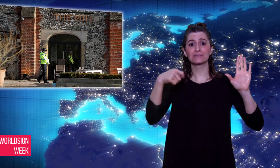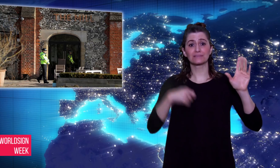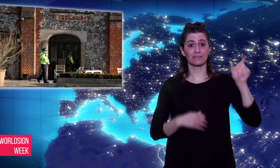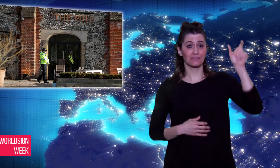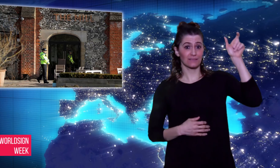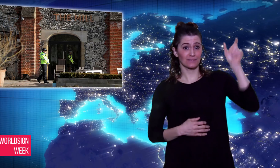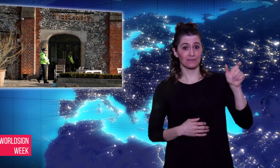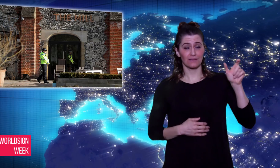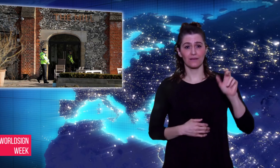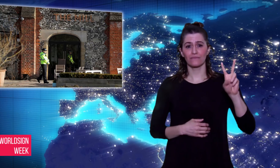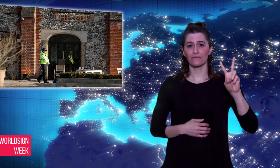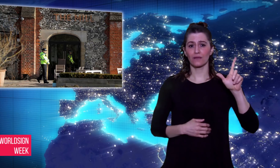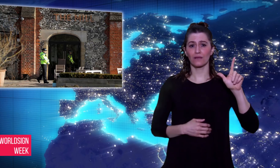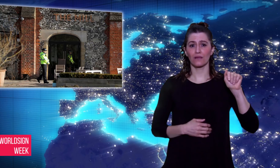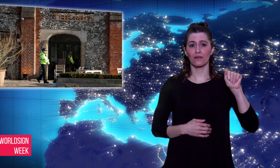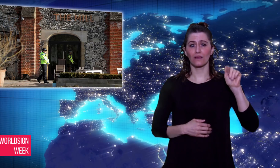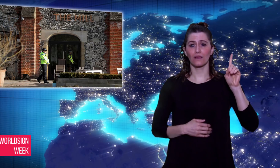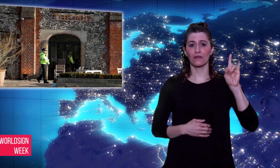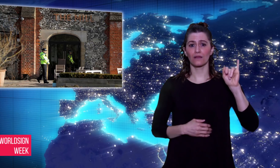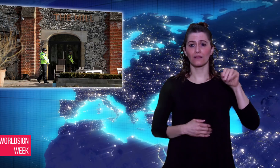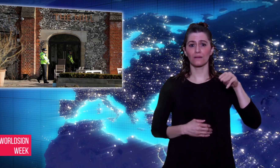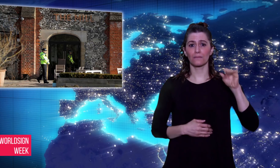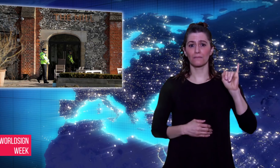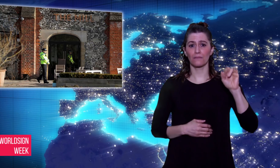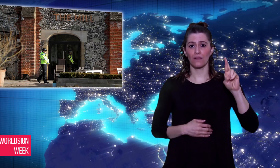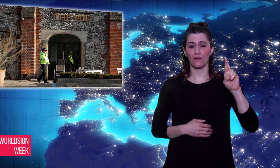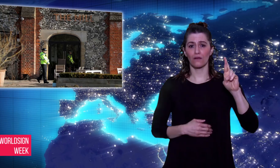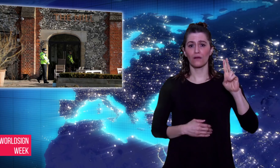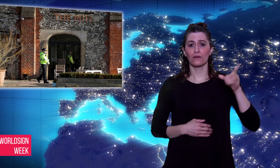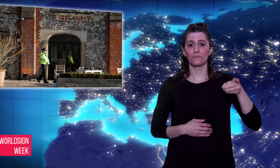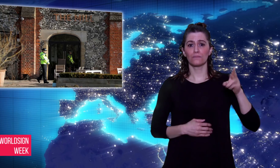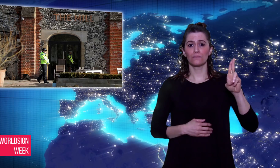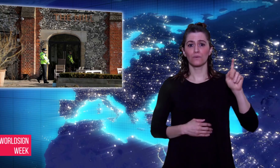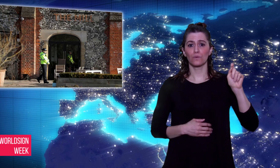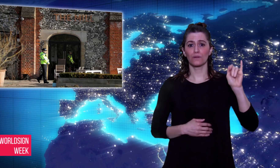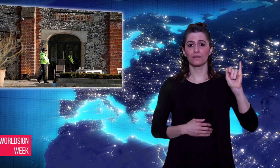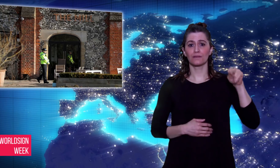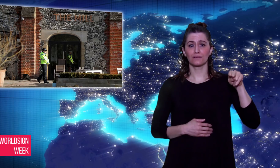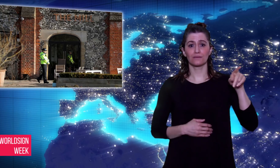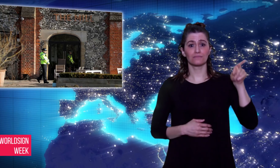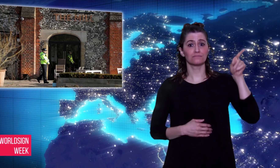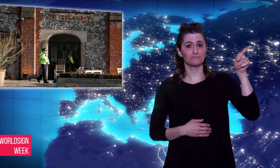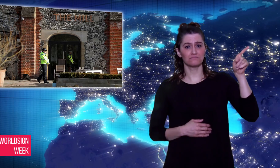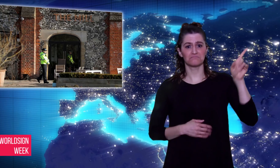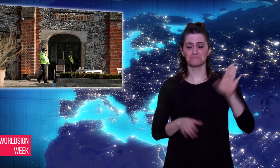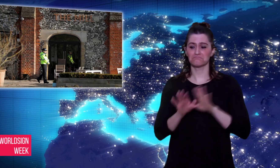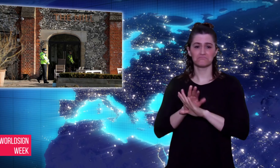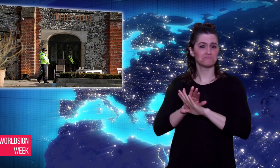refused to answer questions regarding the